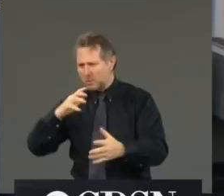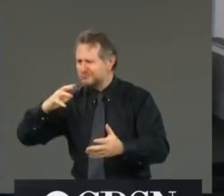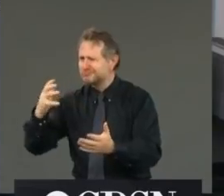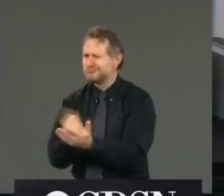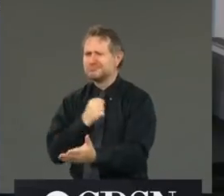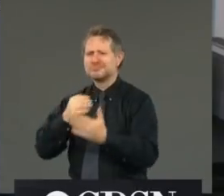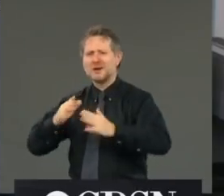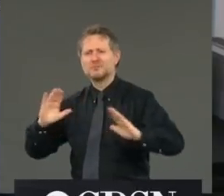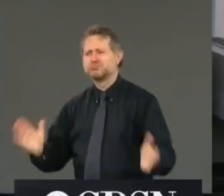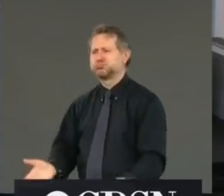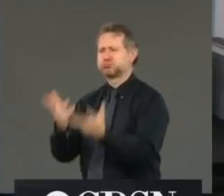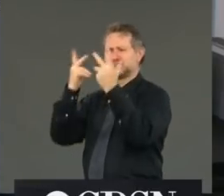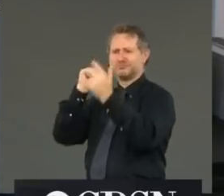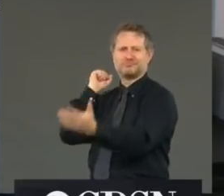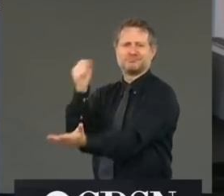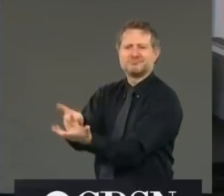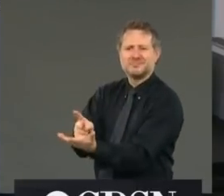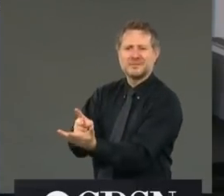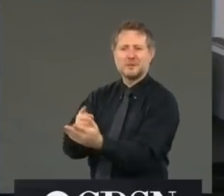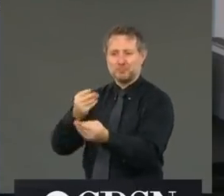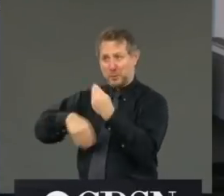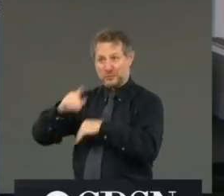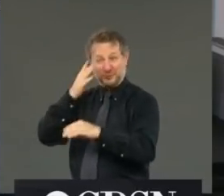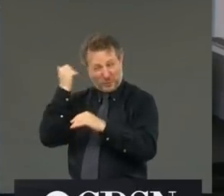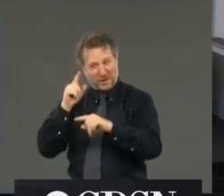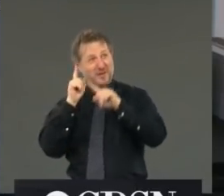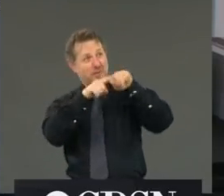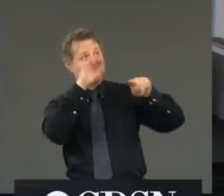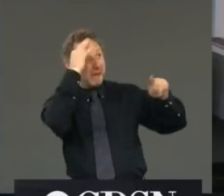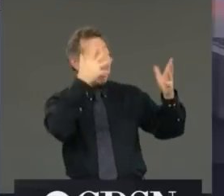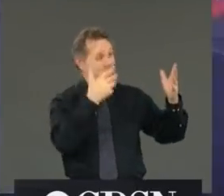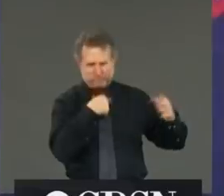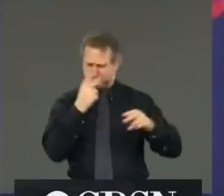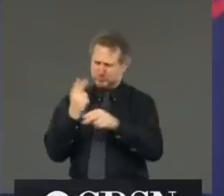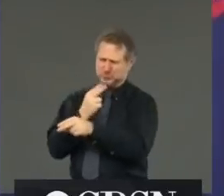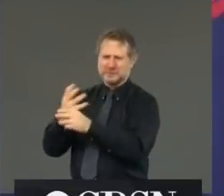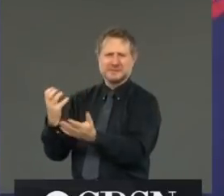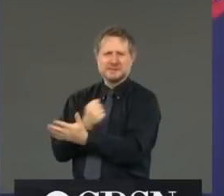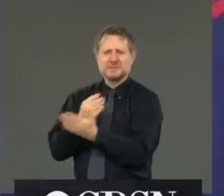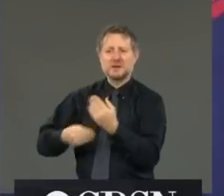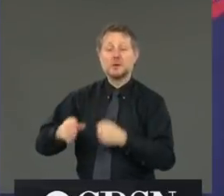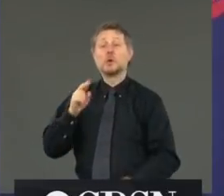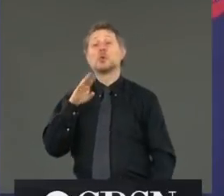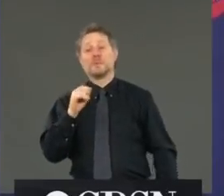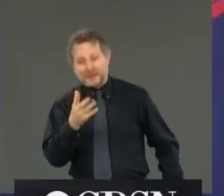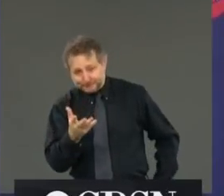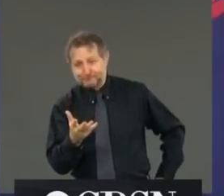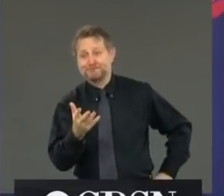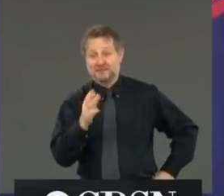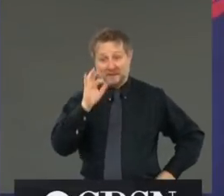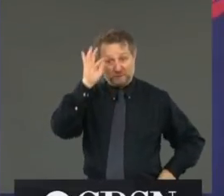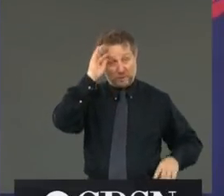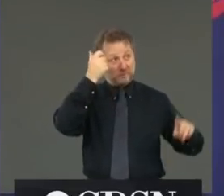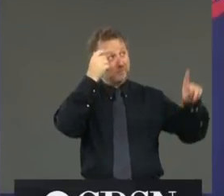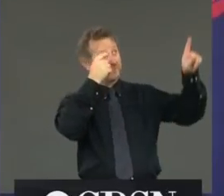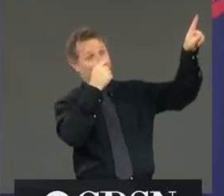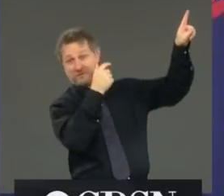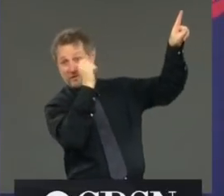DEFICIT. WHAT'S THE HOLDUP ON LEGALIZING MARIJUANA AND SPORT BETTING?